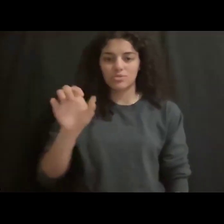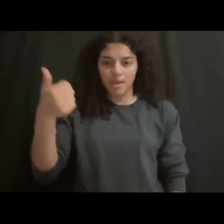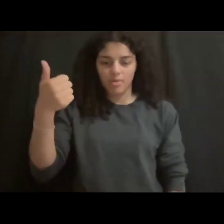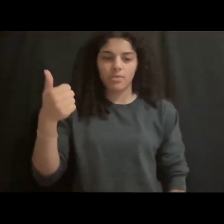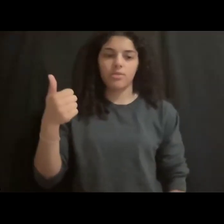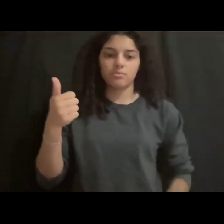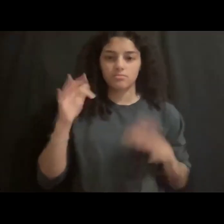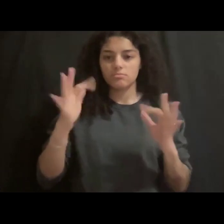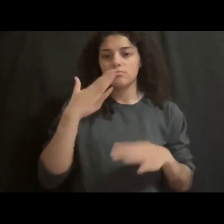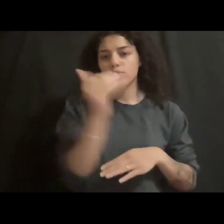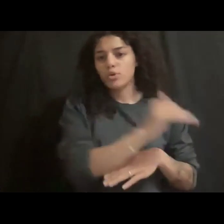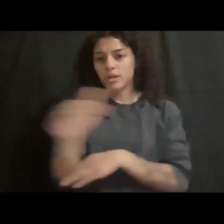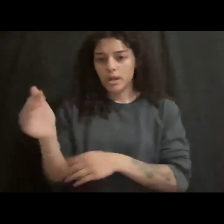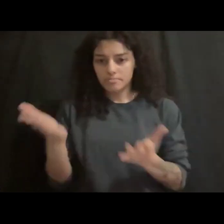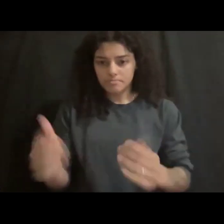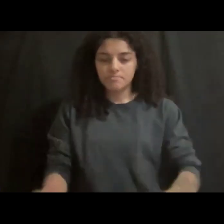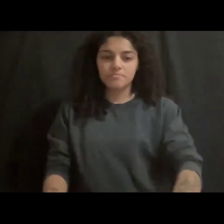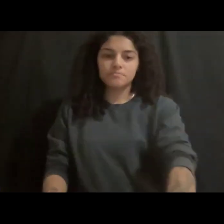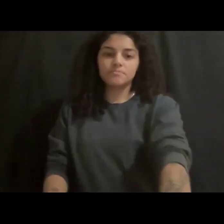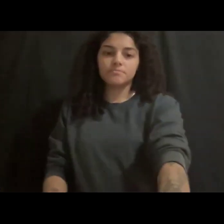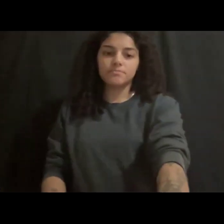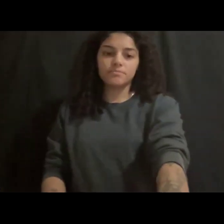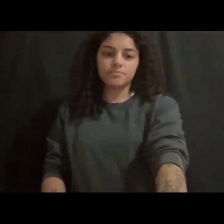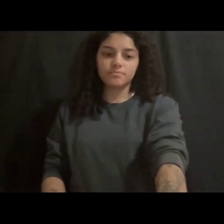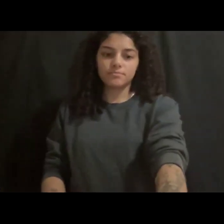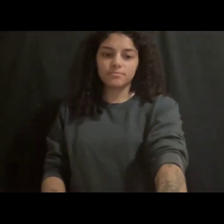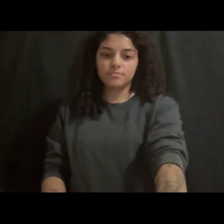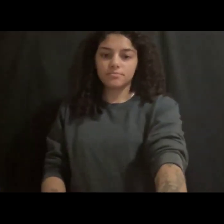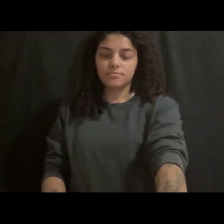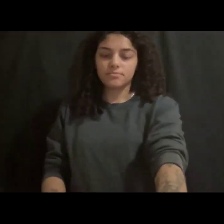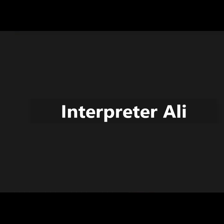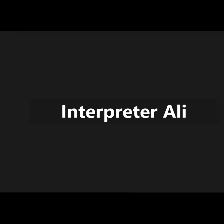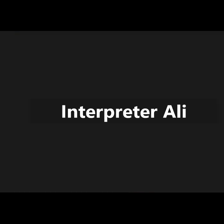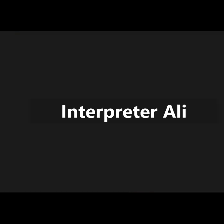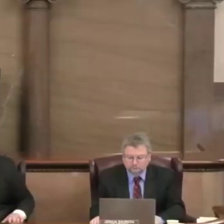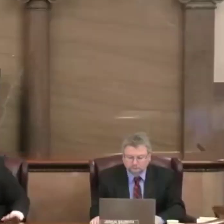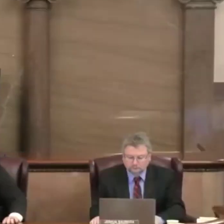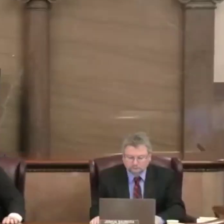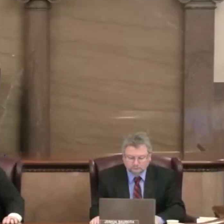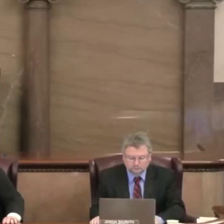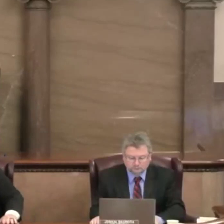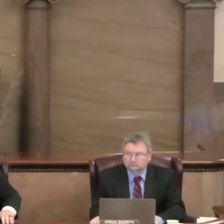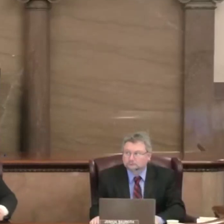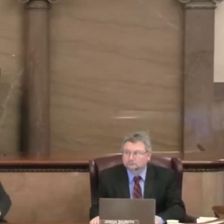Have a great night